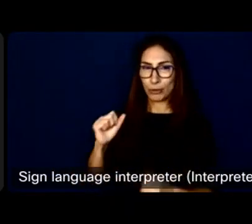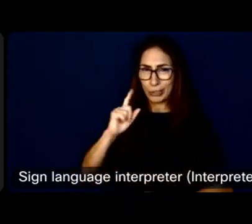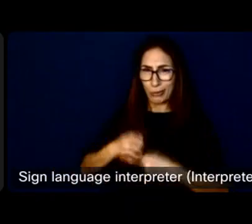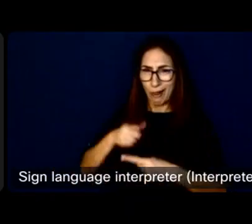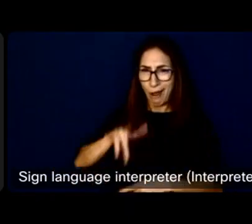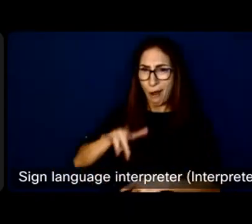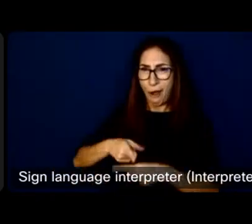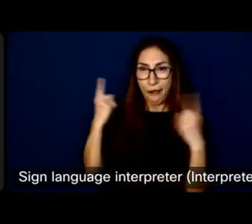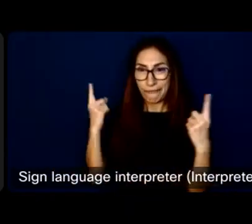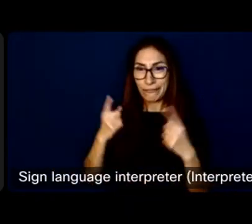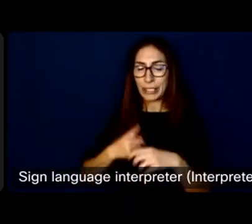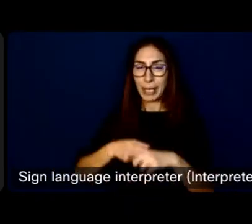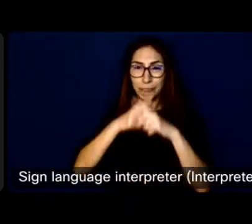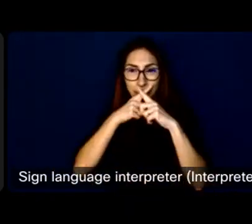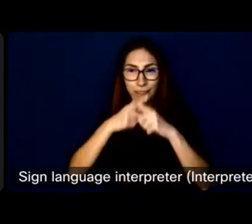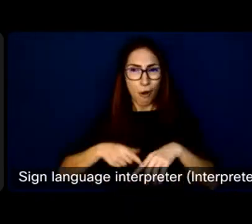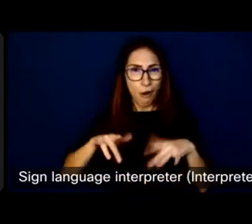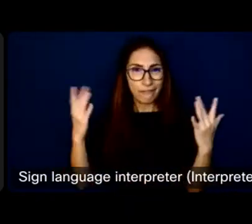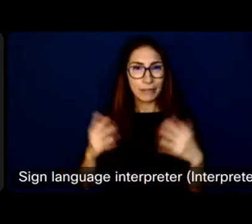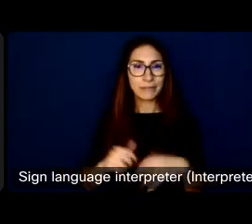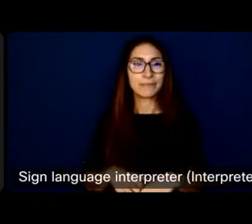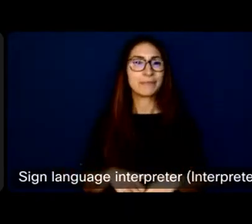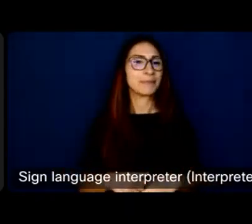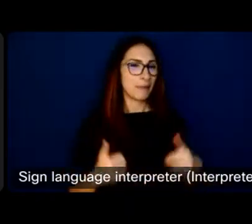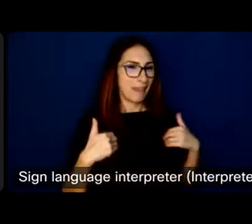So we have 1.2 million. Oh, Bridgette, I'm